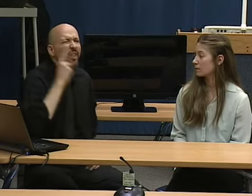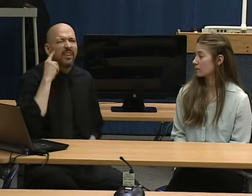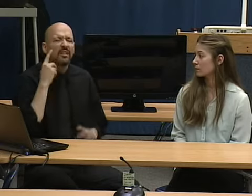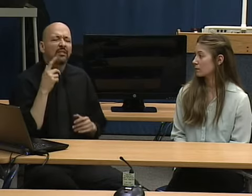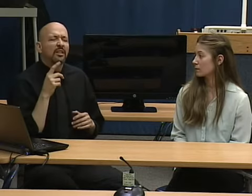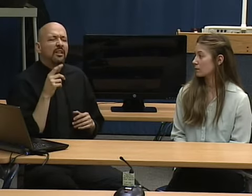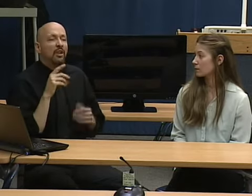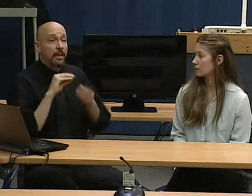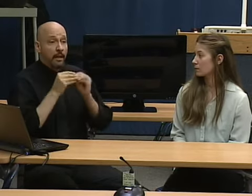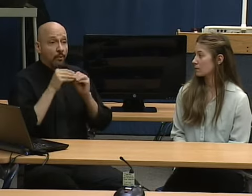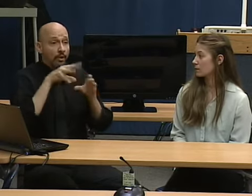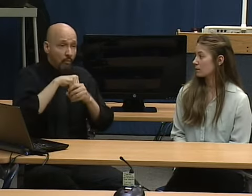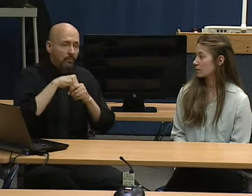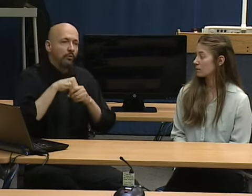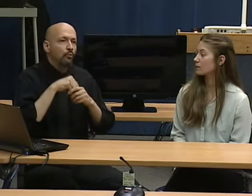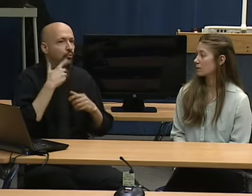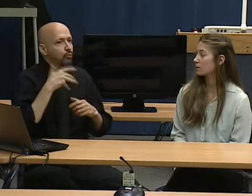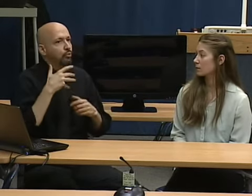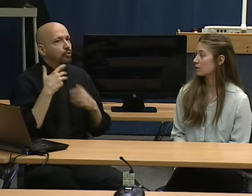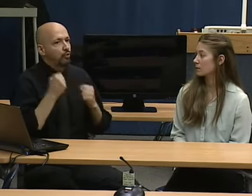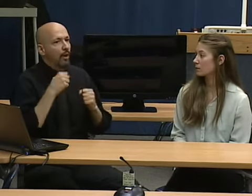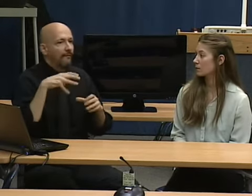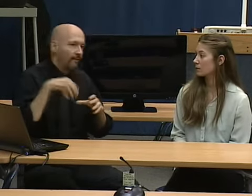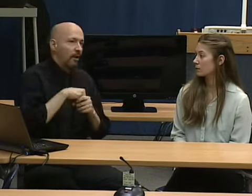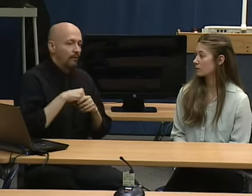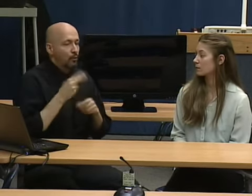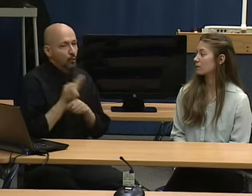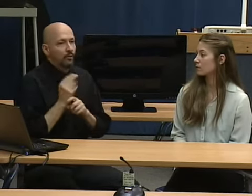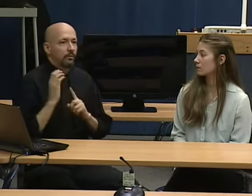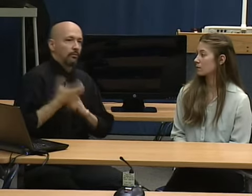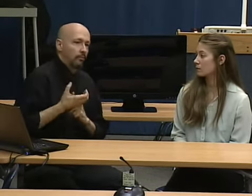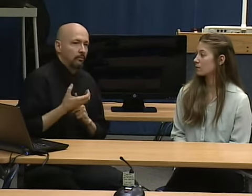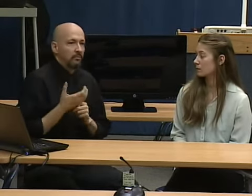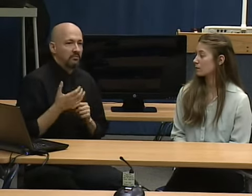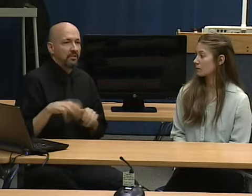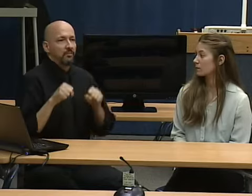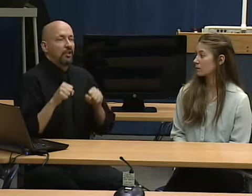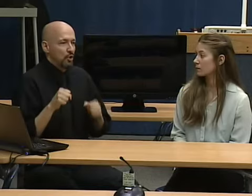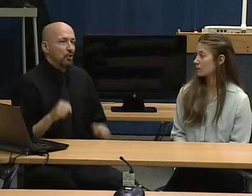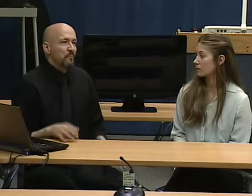Think of it as a number being included in the sign. But it's strongly included. Strongly assimilated.